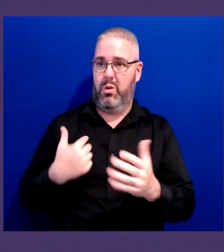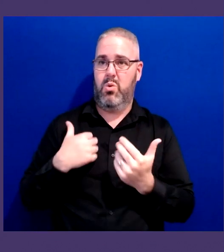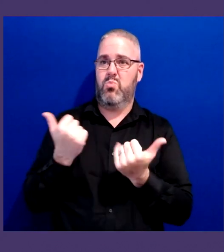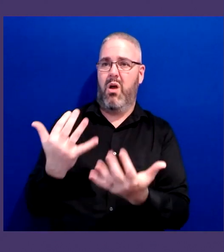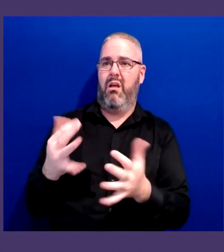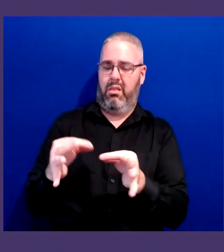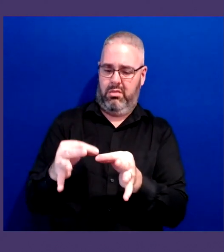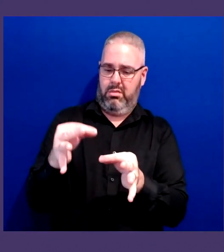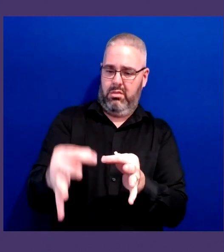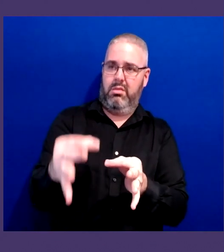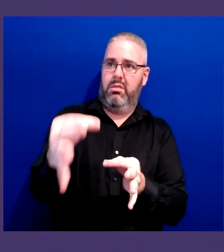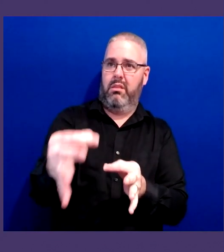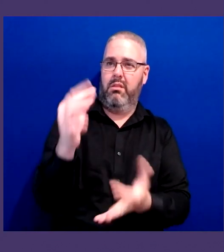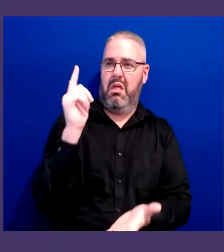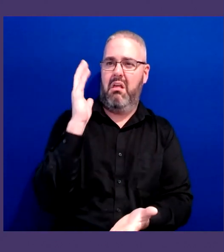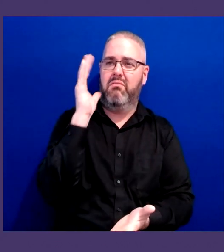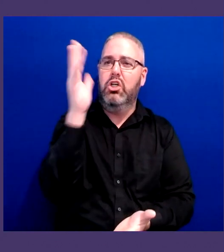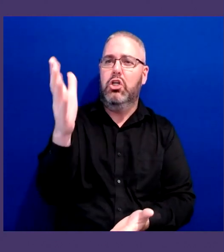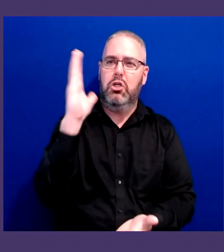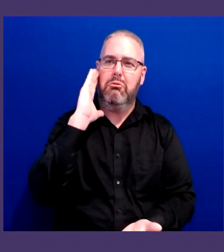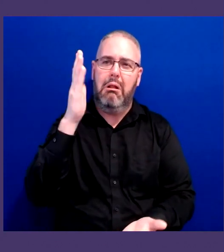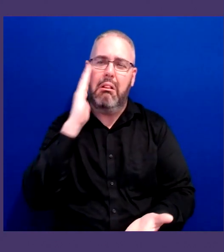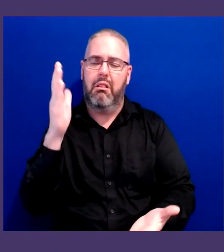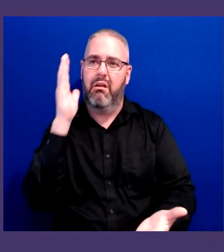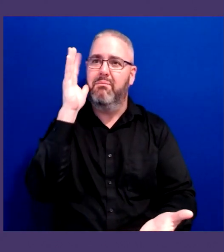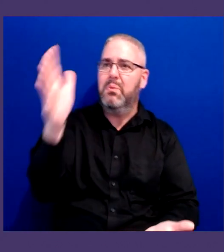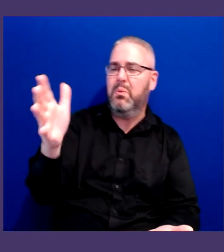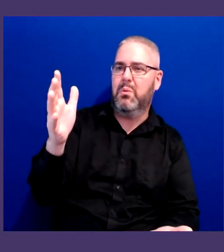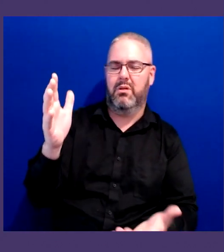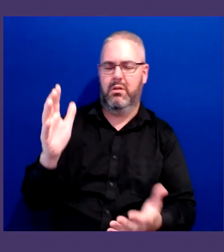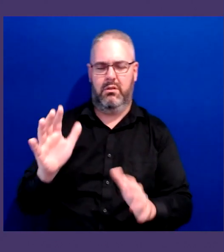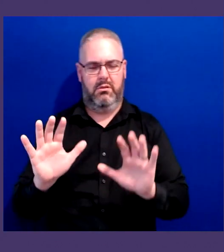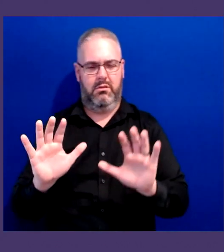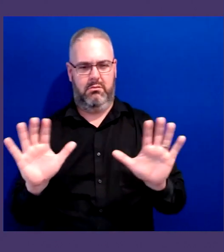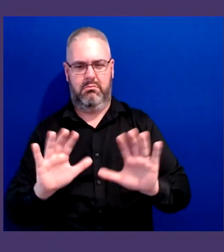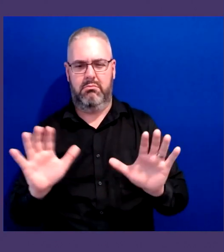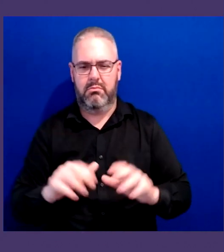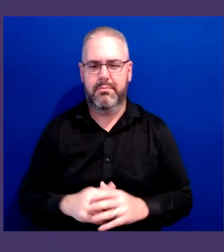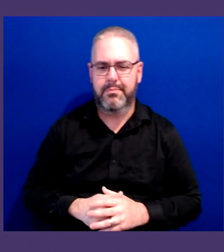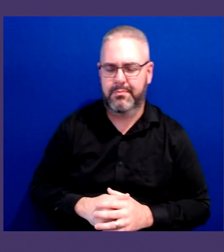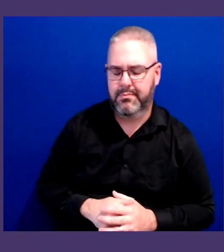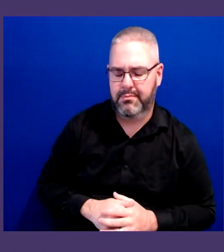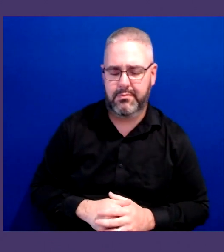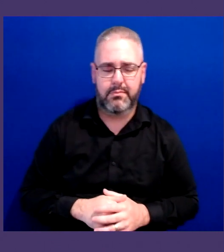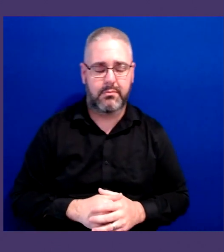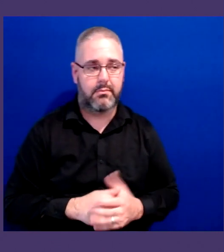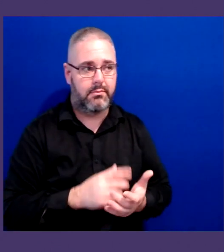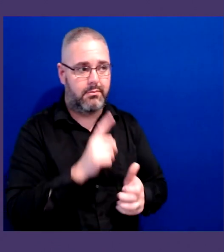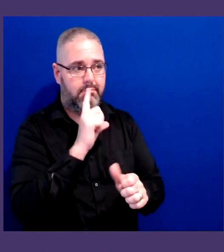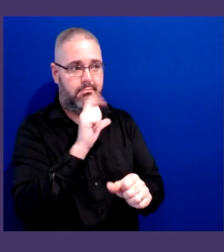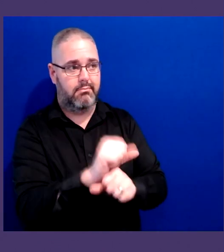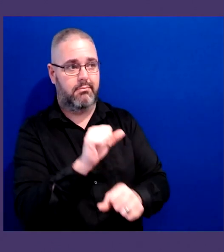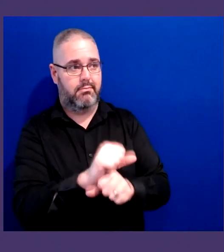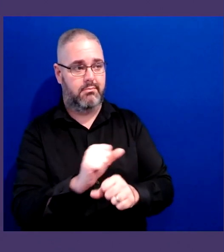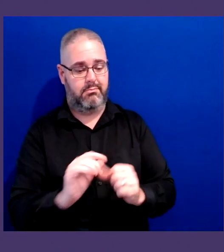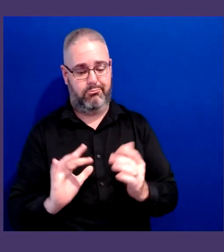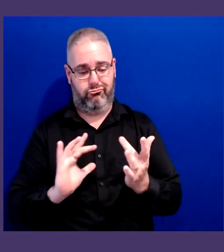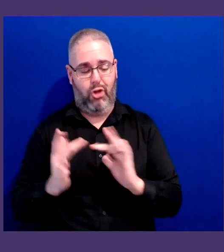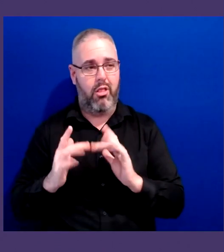Jordan Steele John: Totally. We are sitting, having a conversation via an online facility platform in